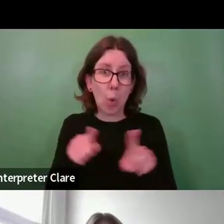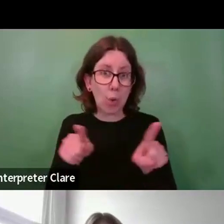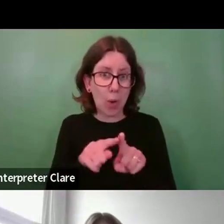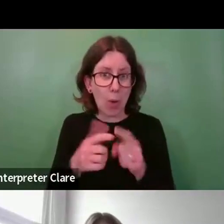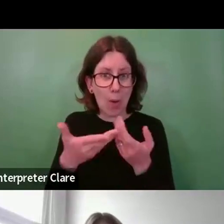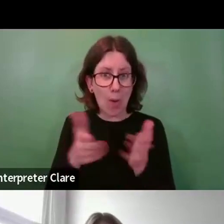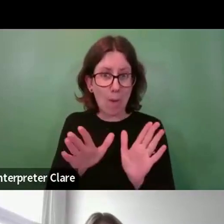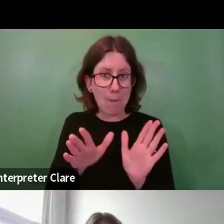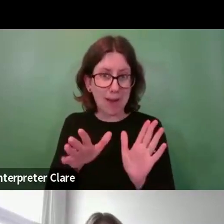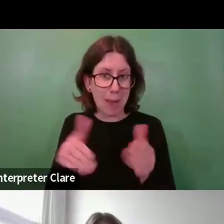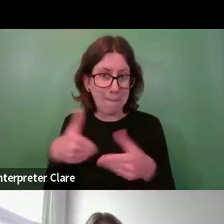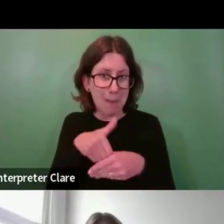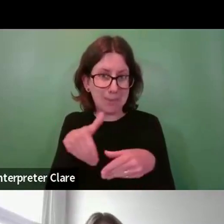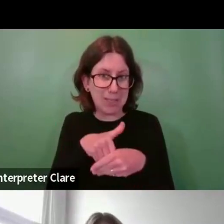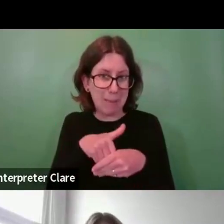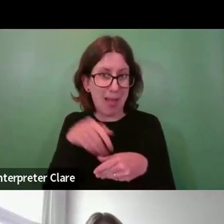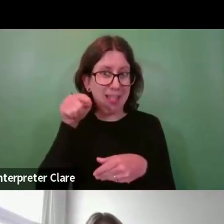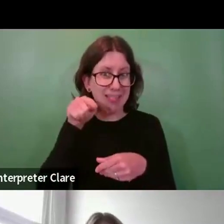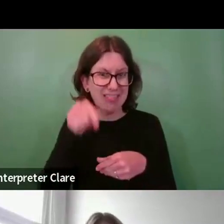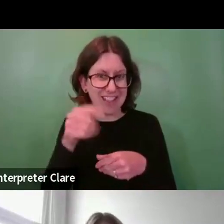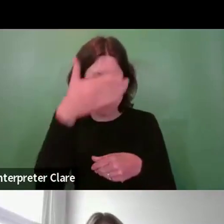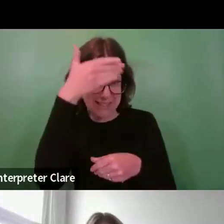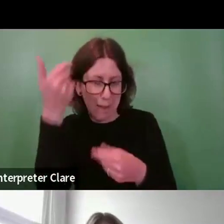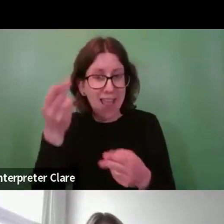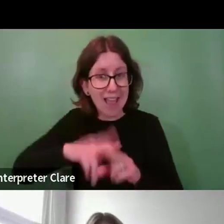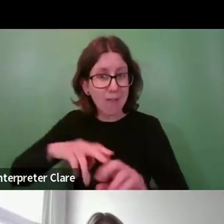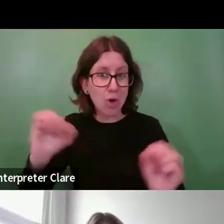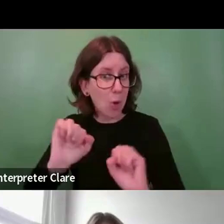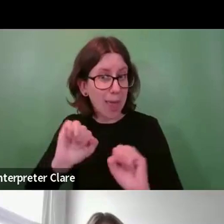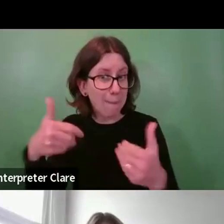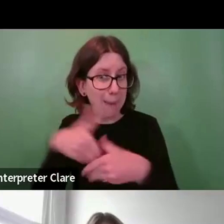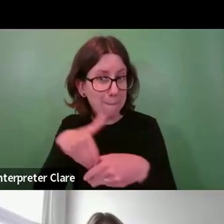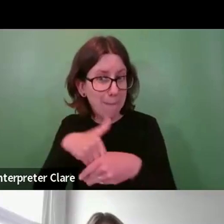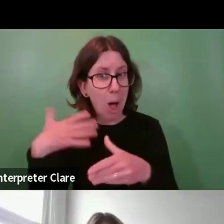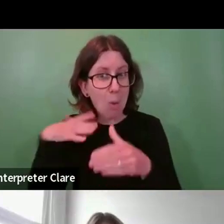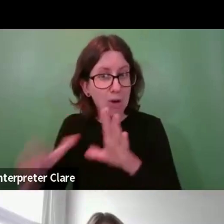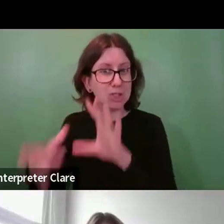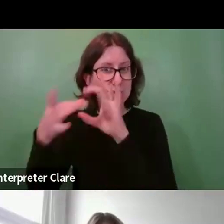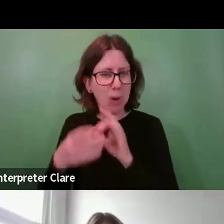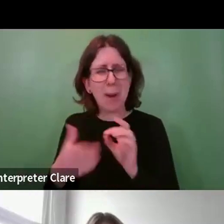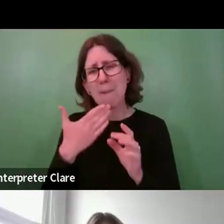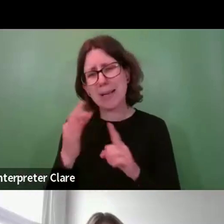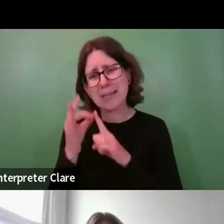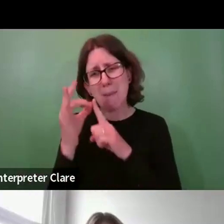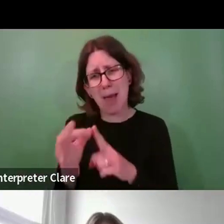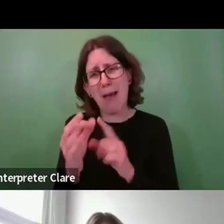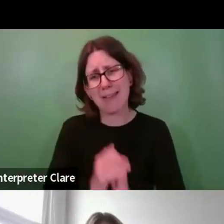this summer. So if you are not a member and would like to join please do apply because we, again,